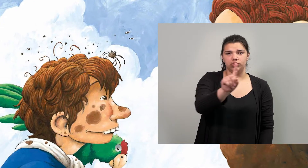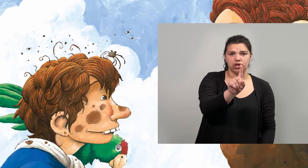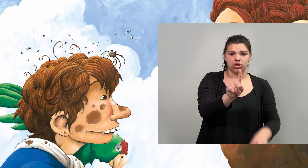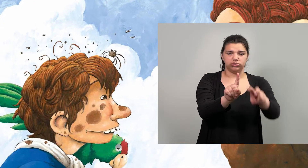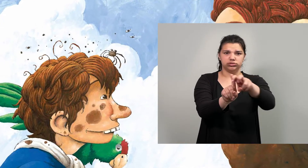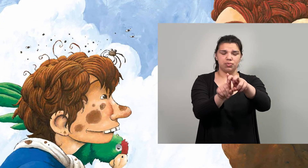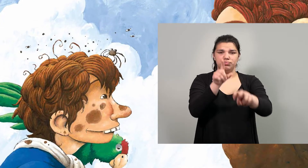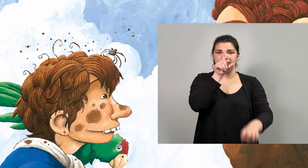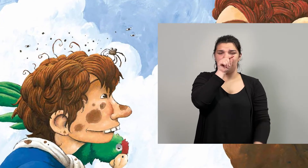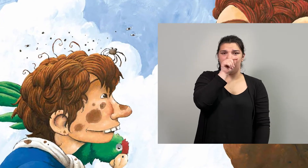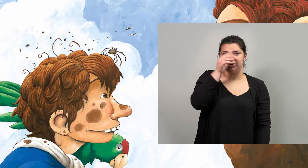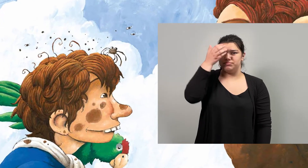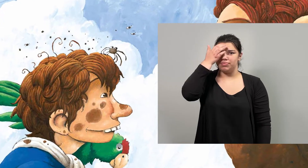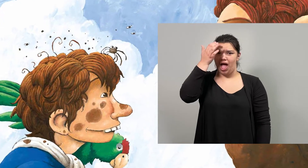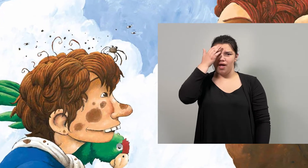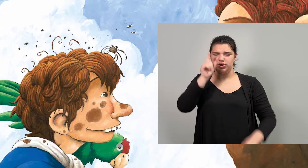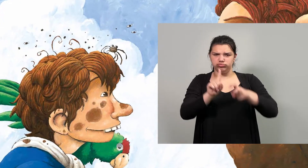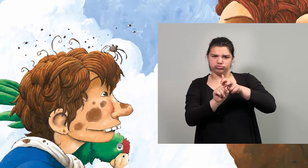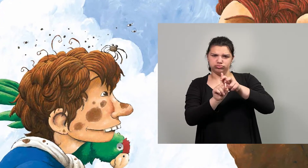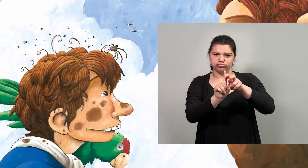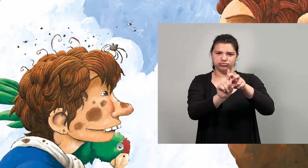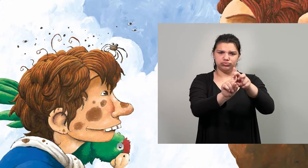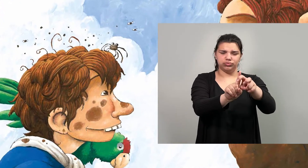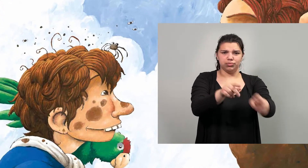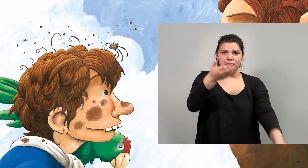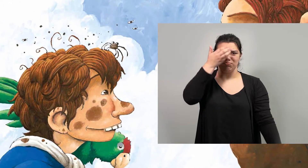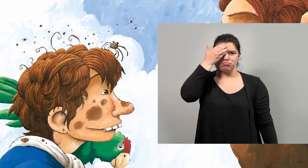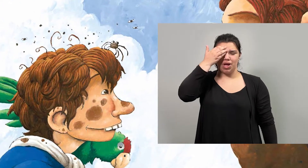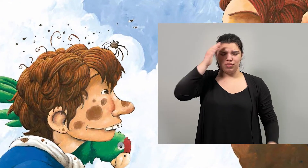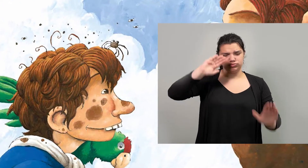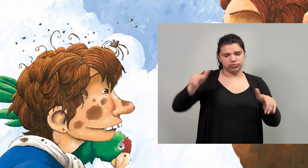When they reached the mermaid the terrible horrible smelly pirate called out,